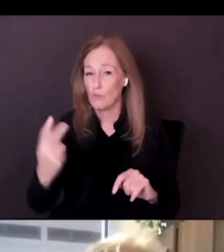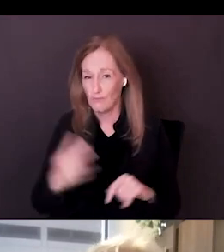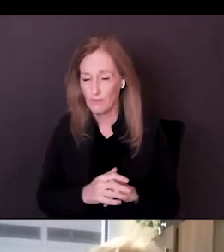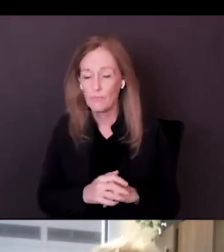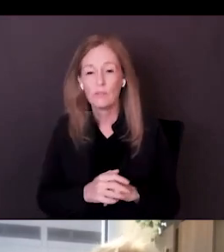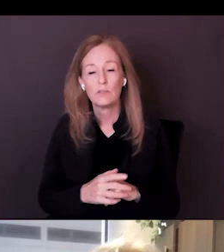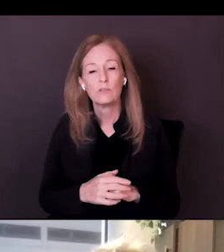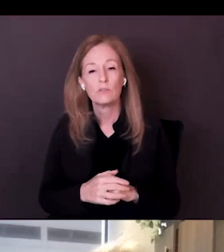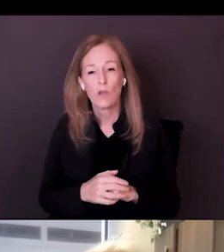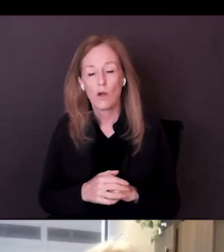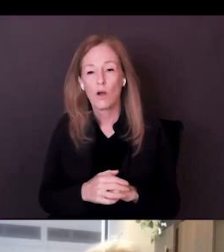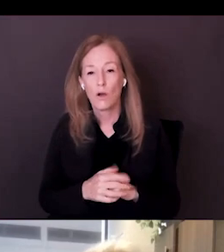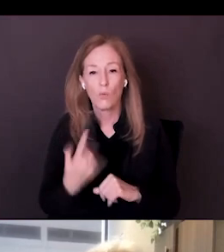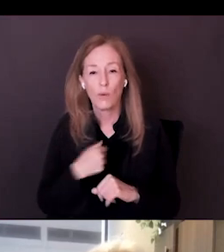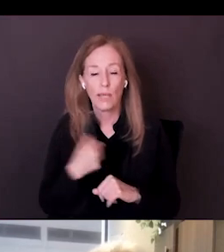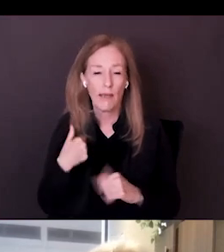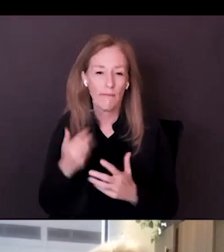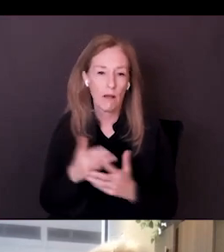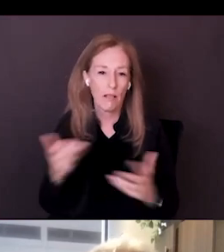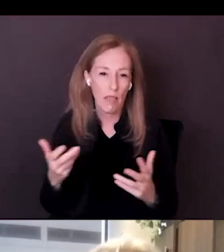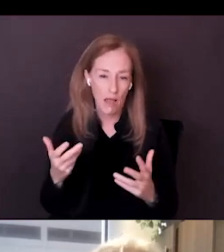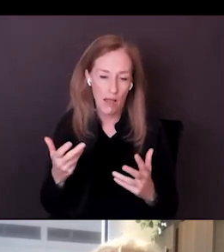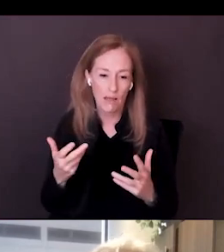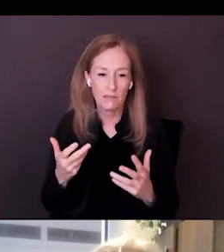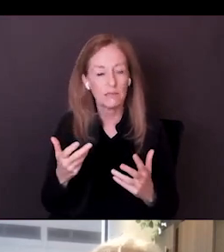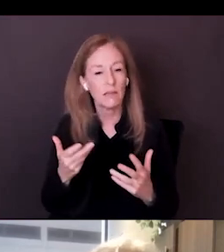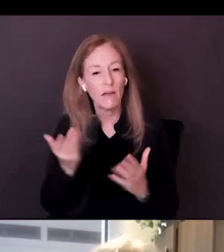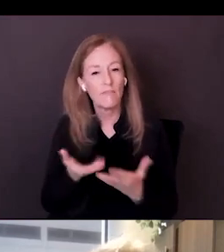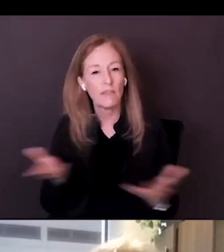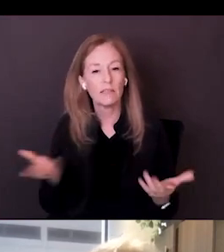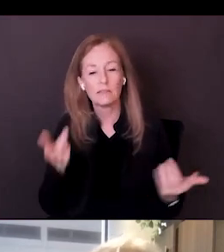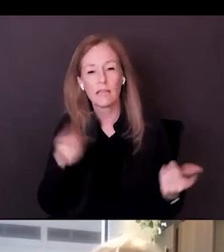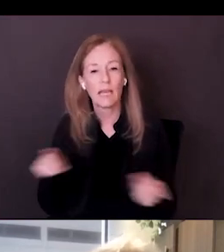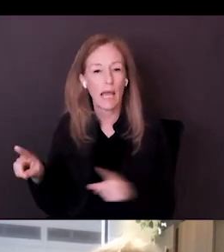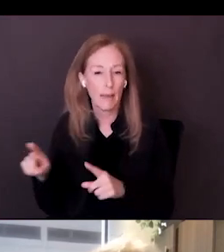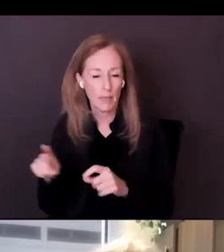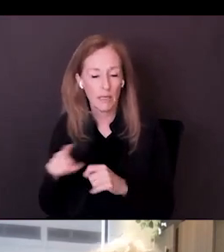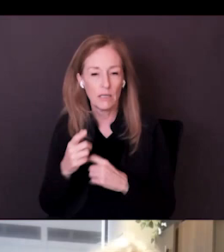A LOT OF THINGS THAT GO ON TO SUPPORT STUDENTS WITHIN OUR